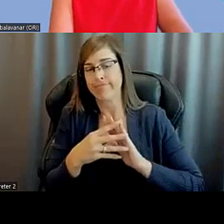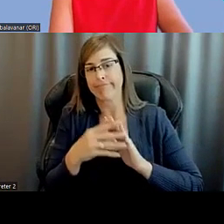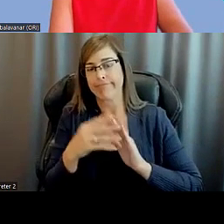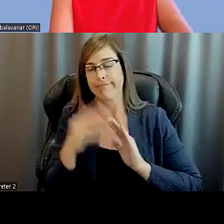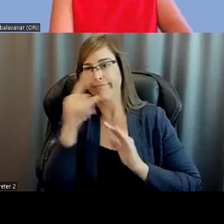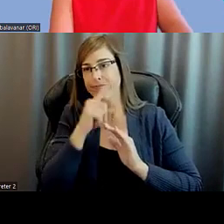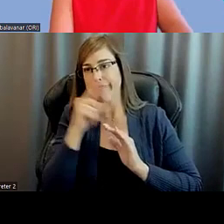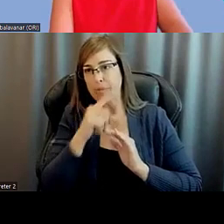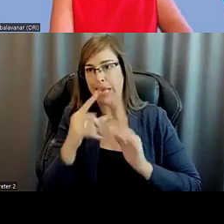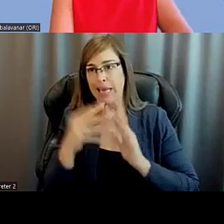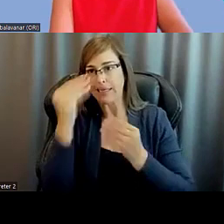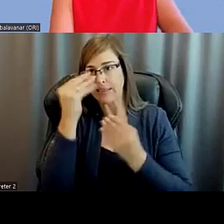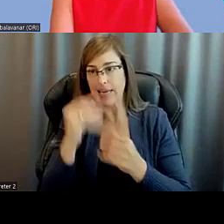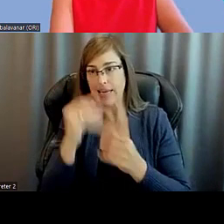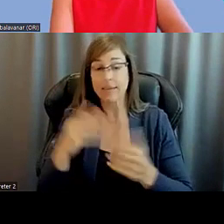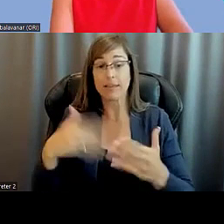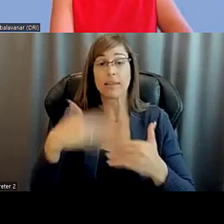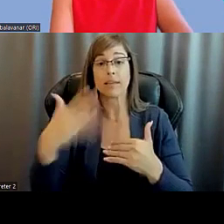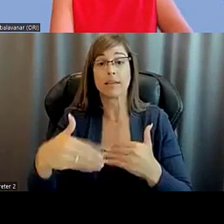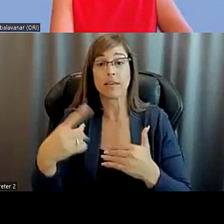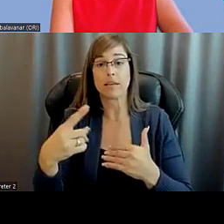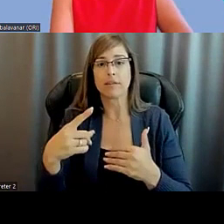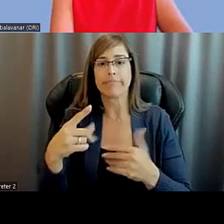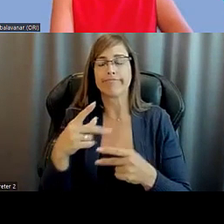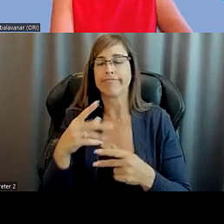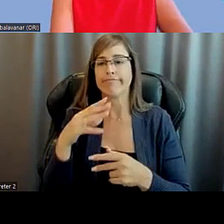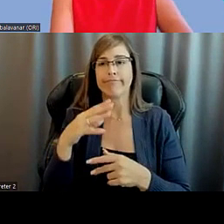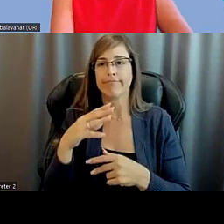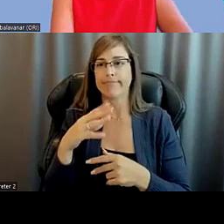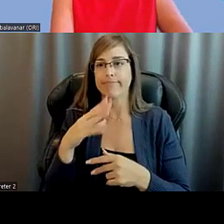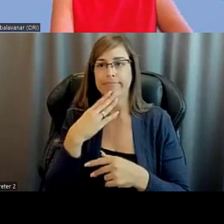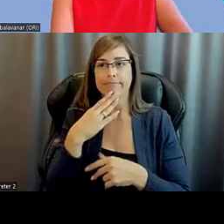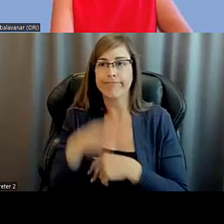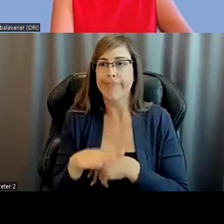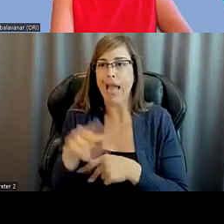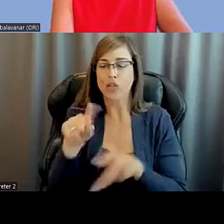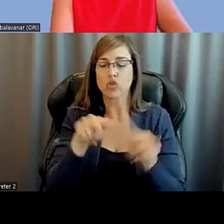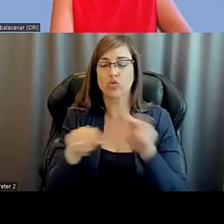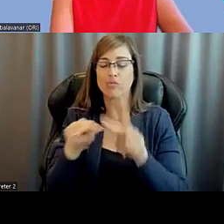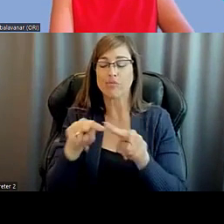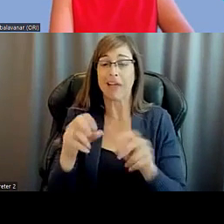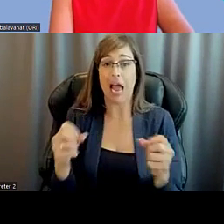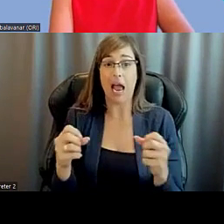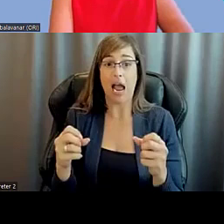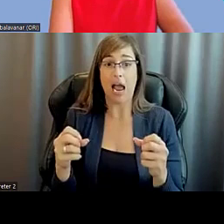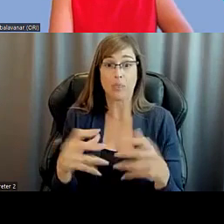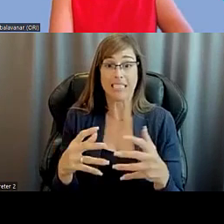And the next one is poor supervision. "I was scared to go to my PI who .. .